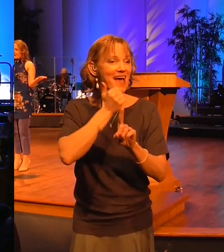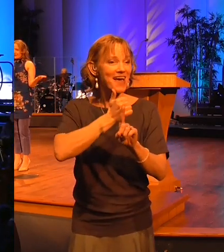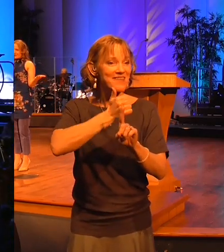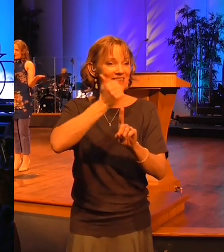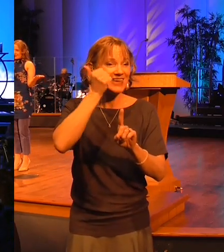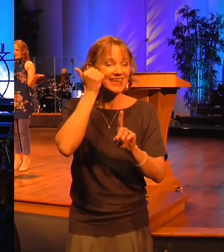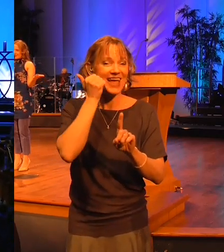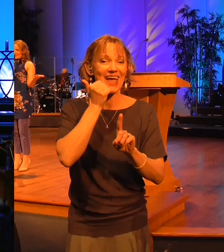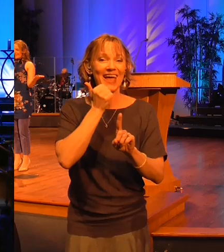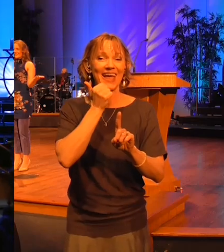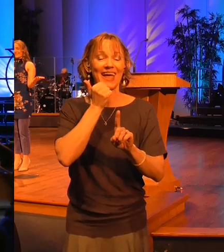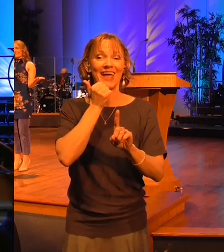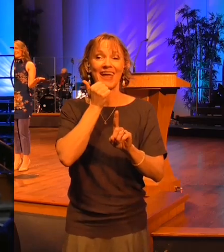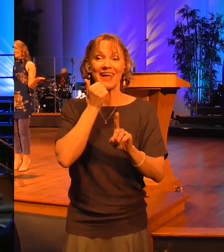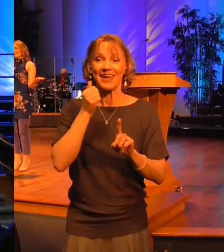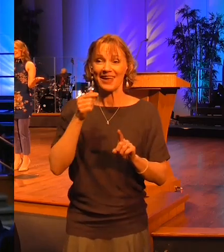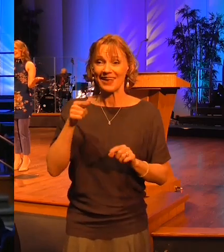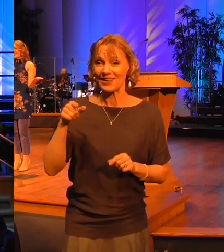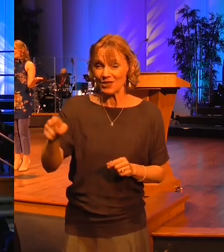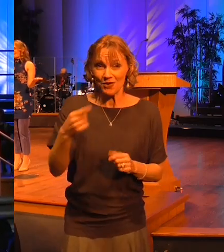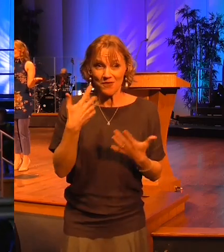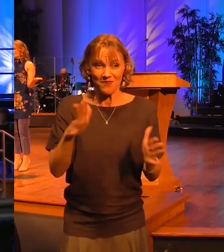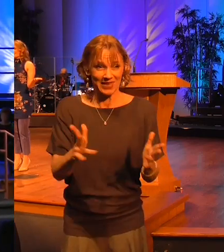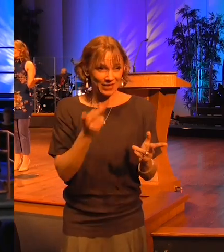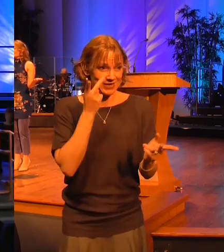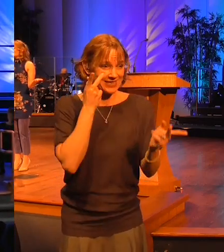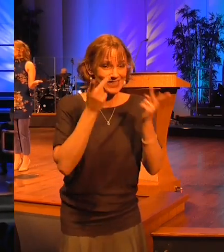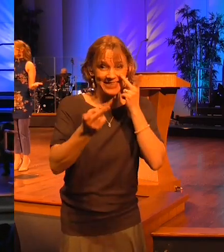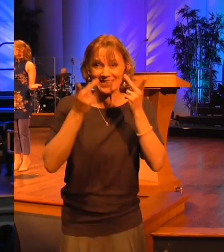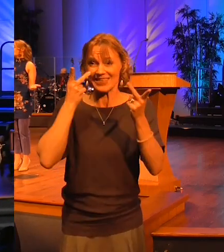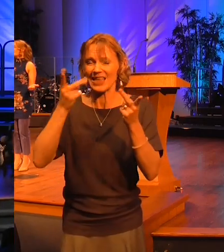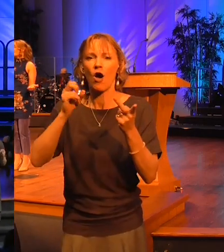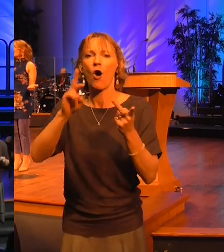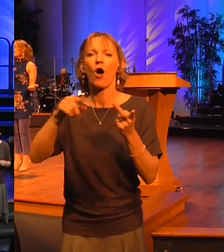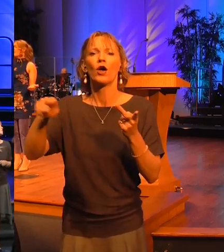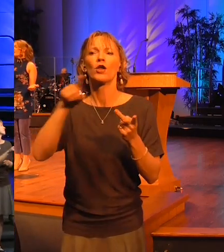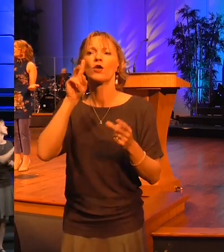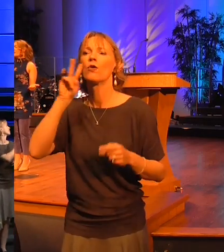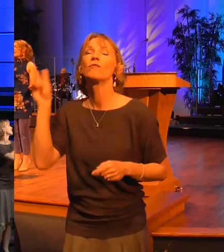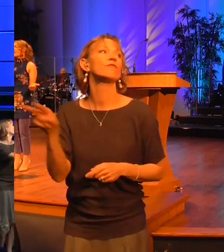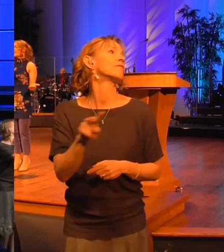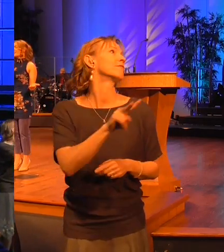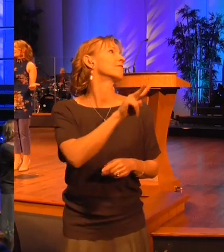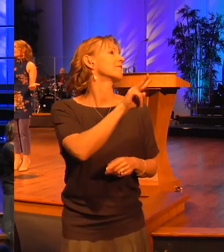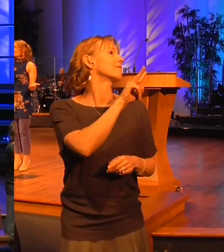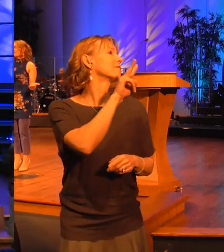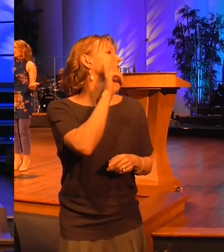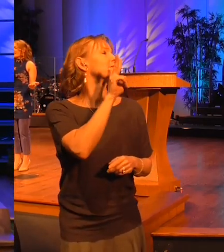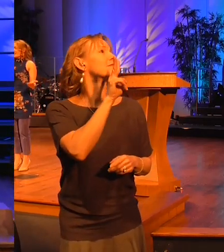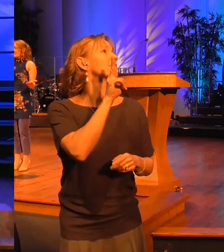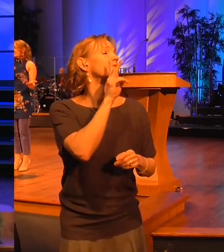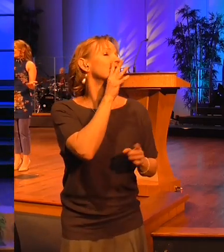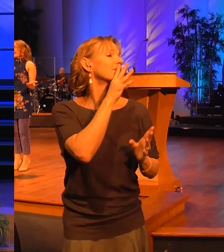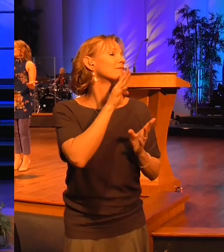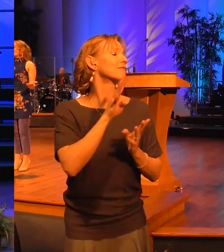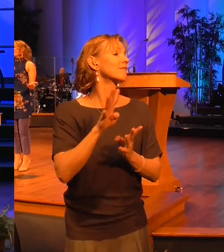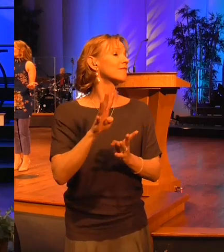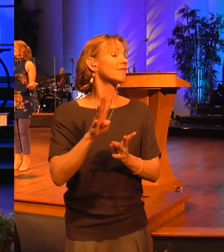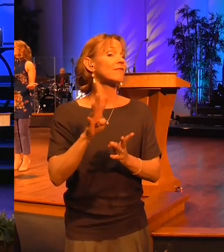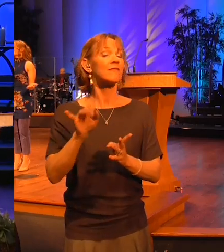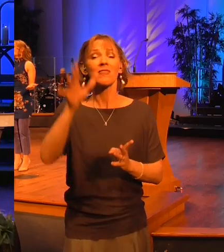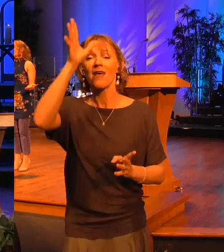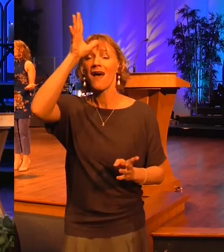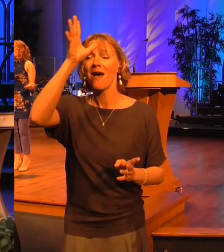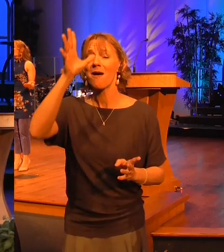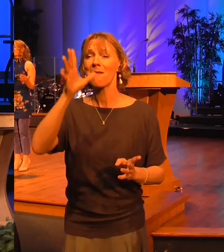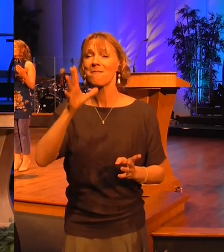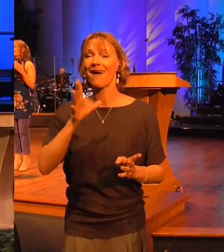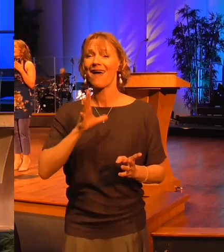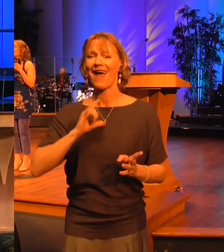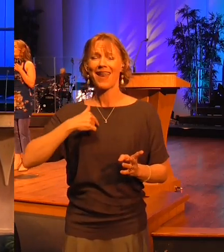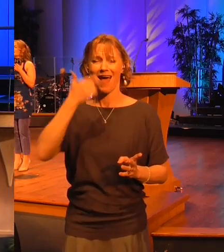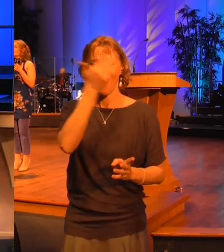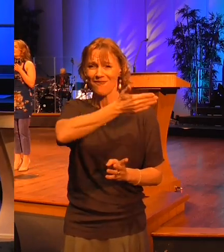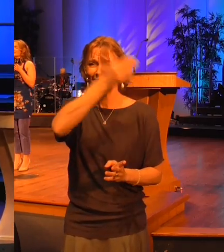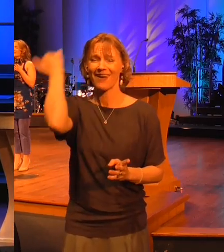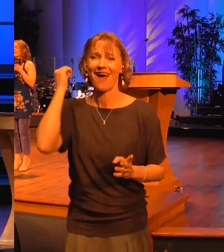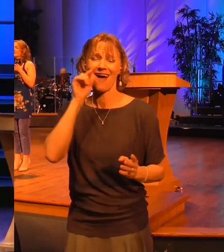do you see them or do you look the other way it's that man that I forgot to kiss as